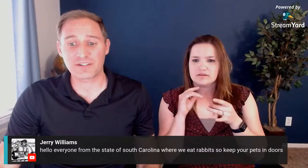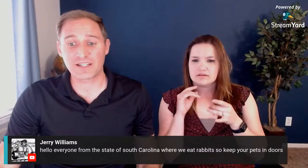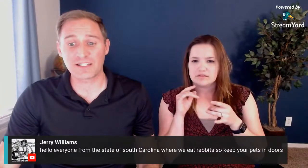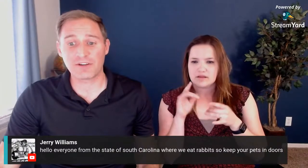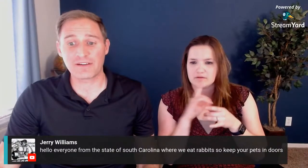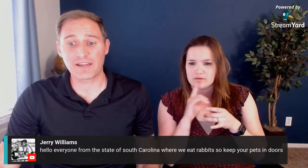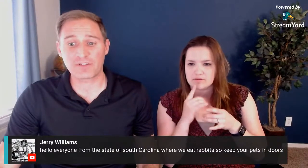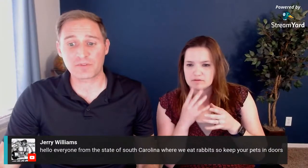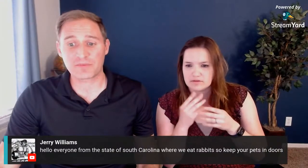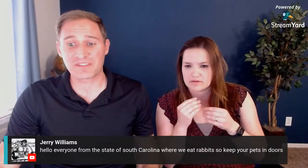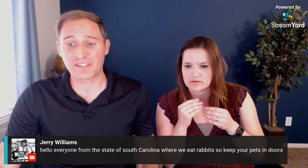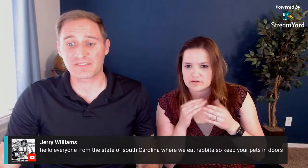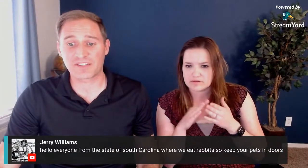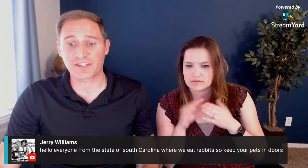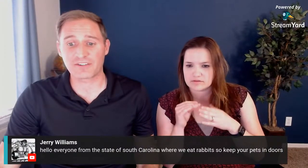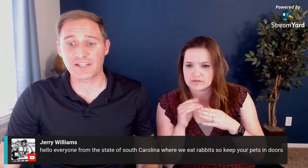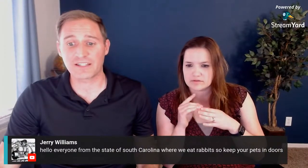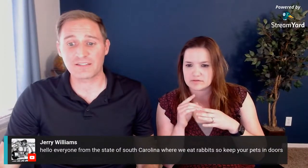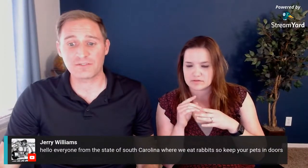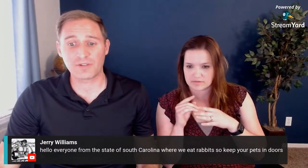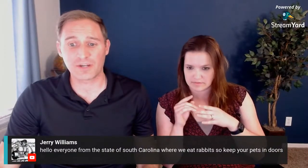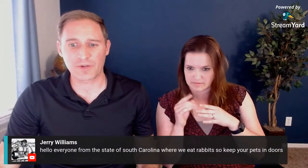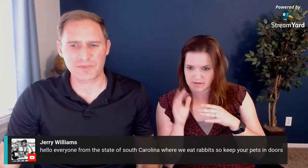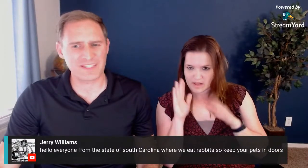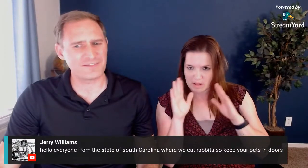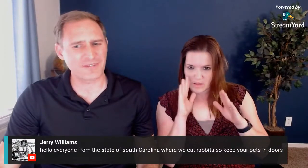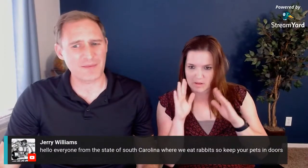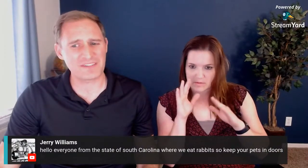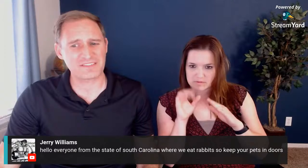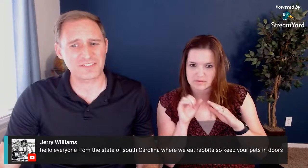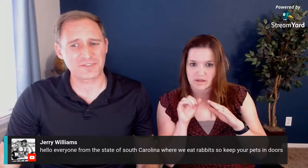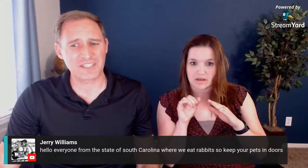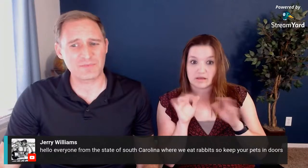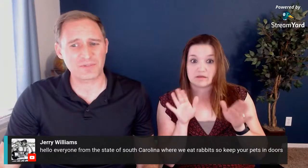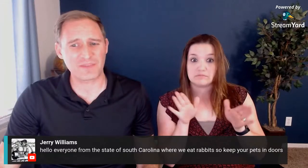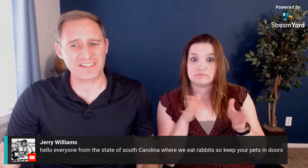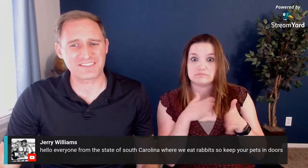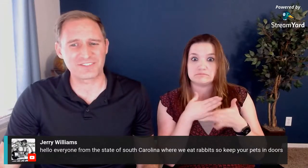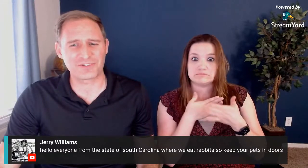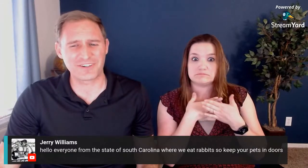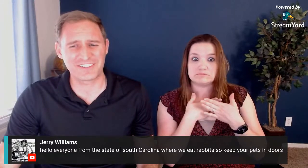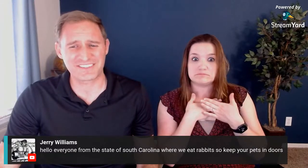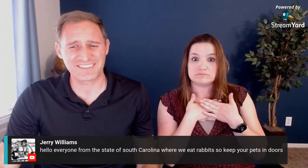hello everyone from the state of South Carolina uh where we eat rabbits so keep your pets indoors